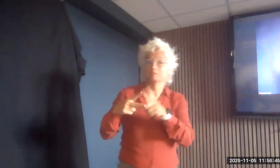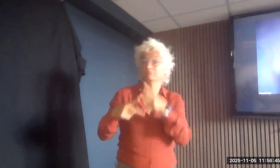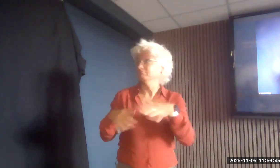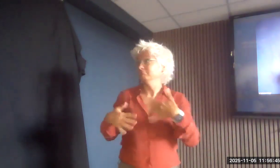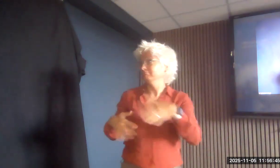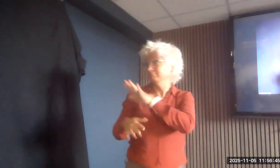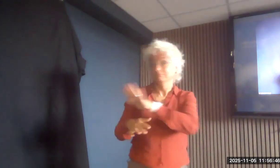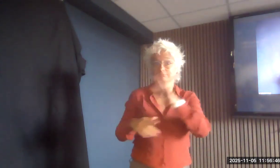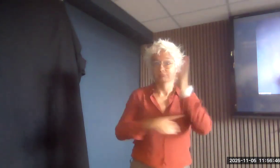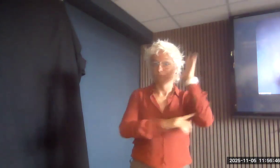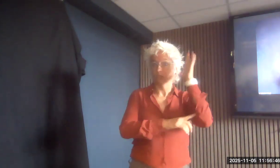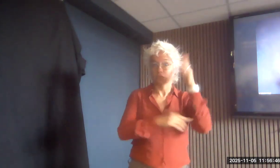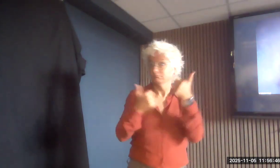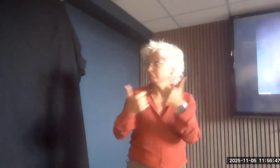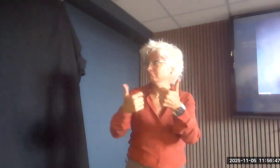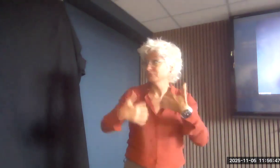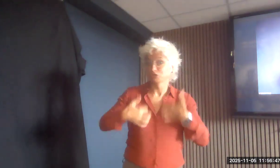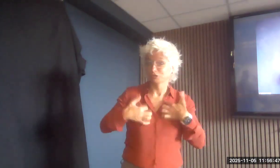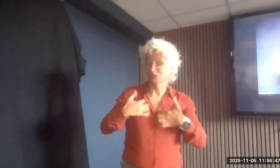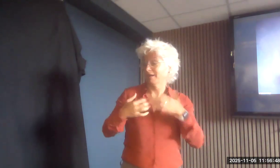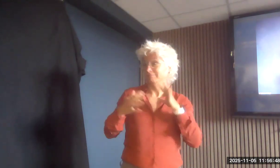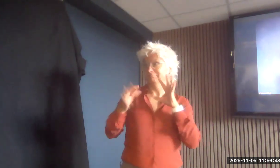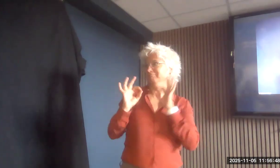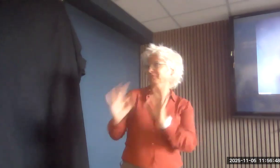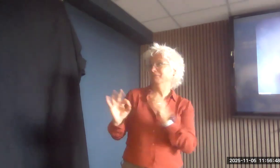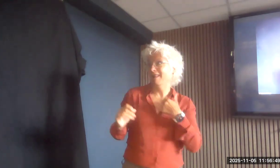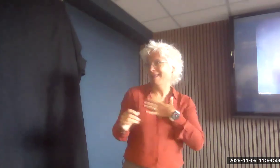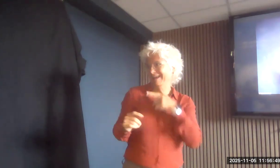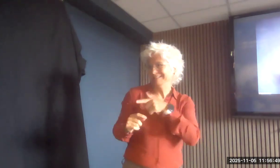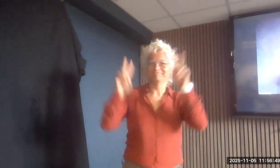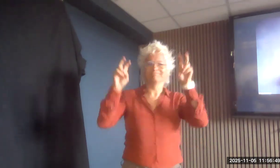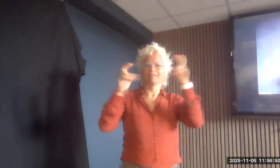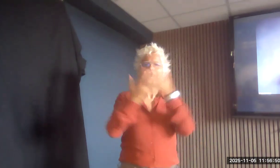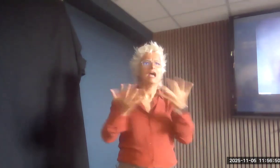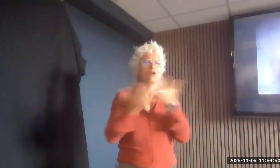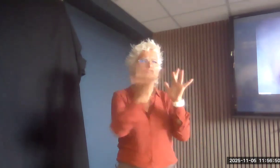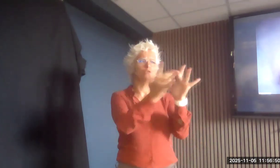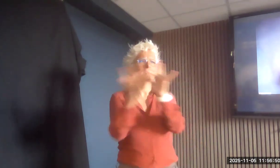primary questions. Thank you for your presentation, I found it to be very interesting. I really like the topic a lot.